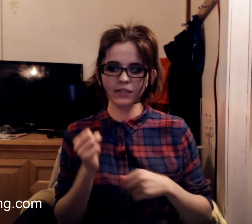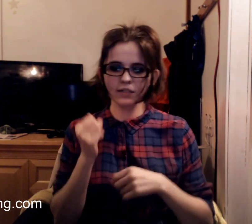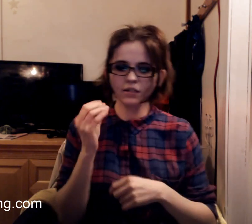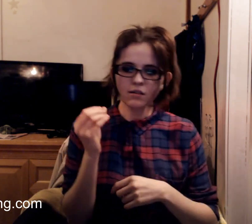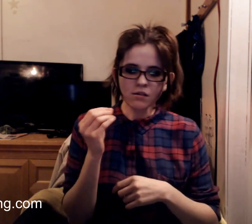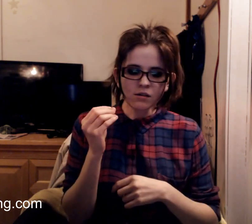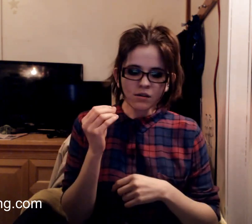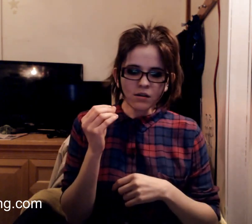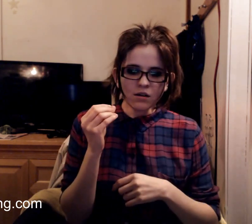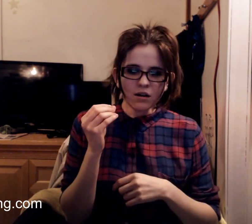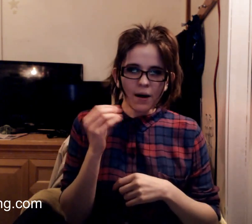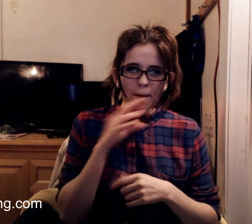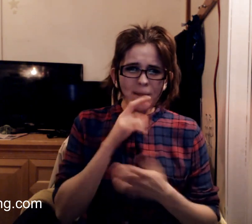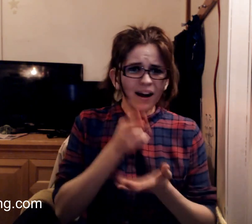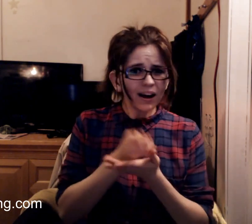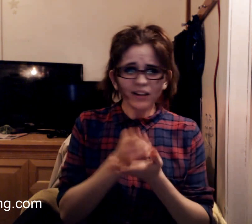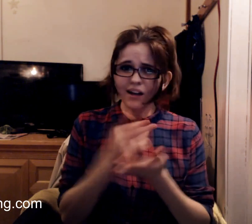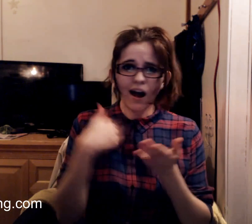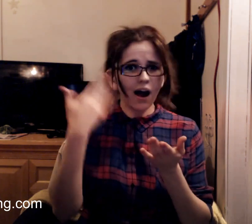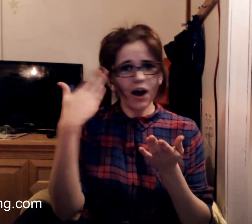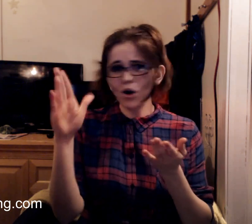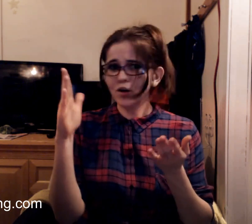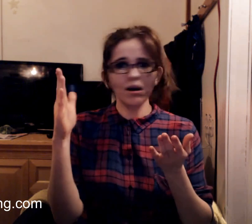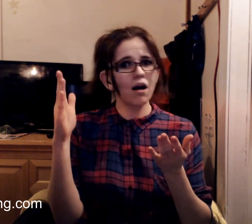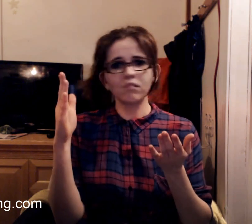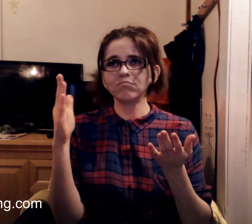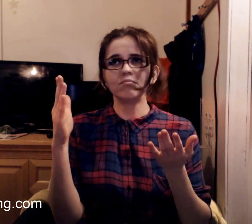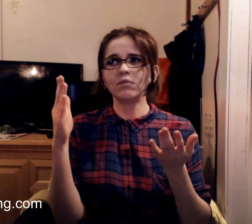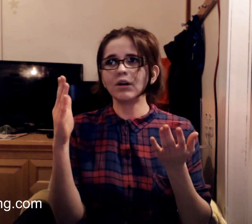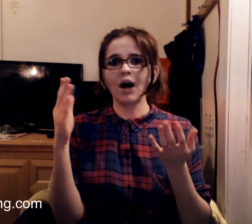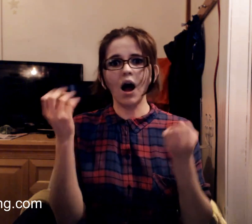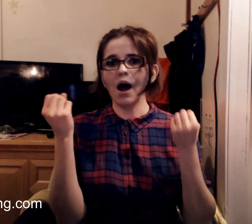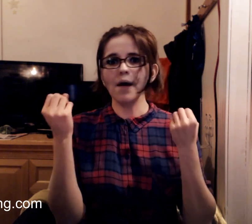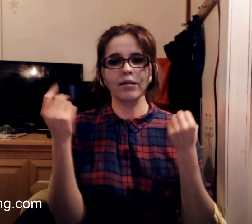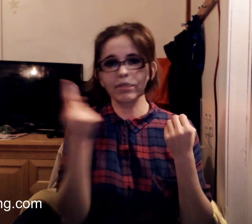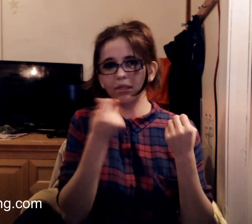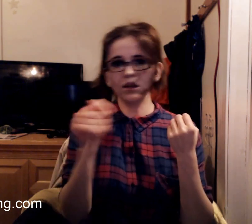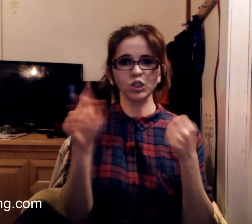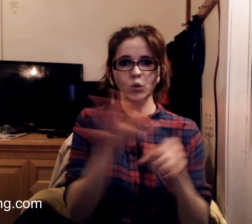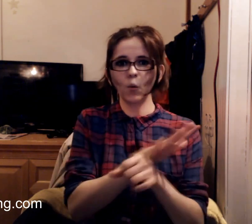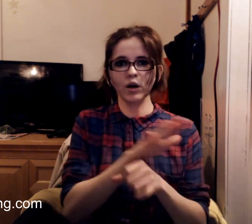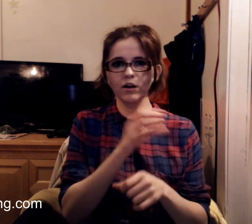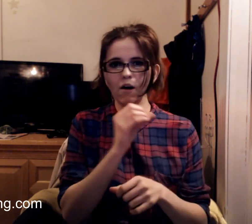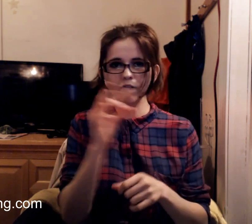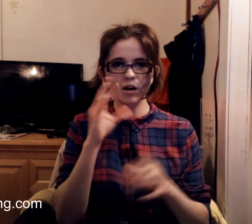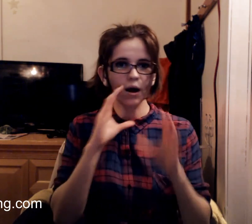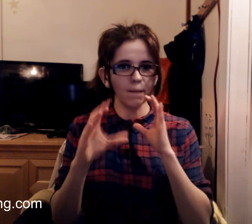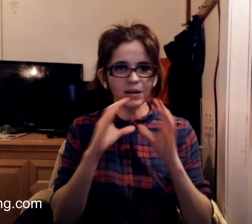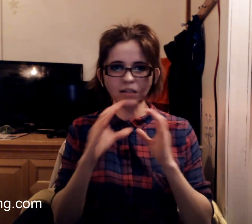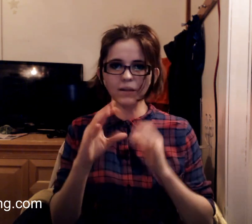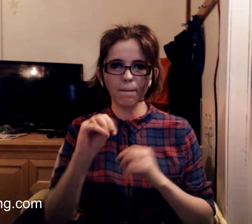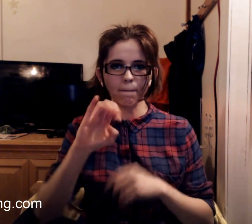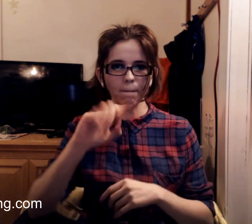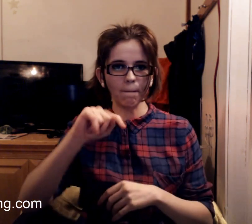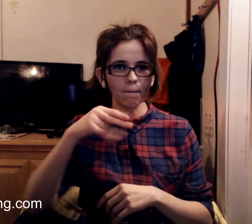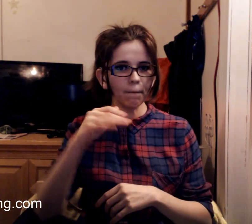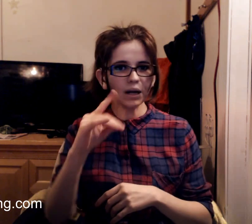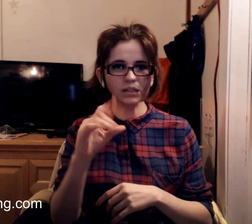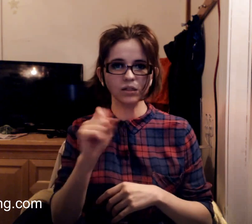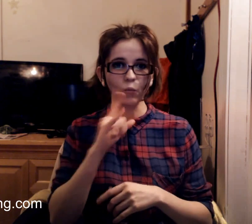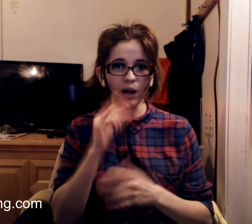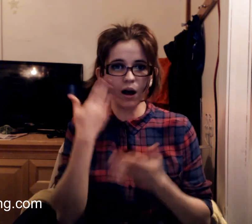So, to be honest, I don't know the total of the communication methods, really, I don't know,